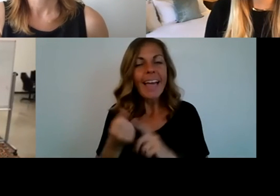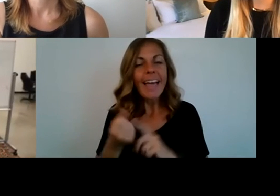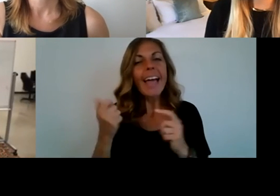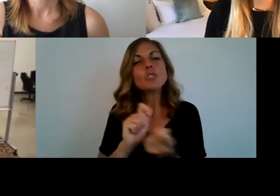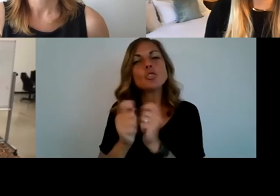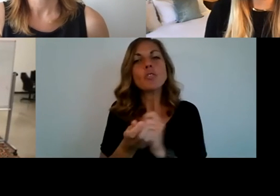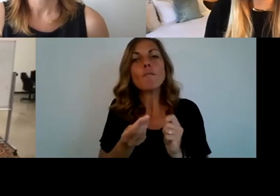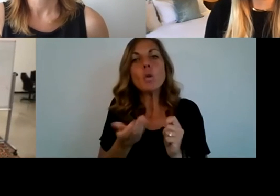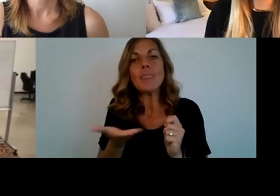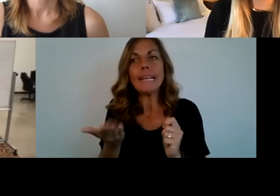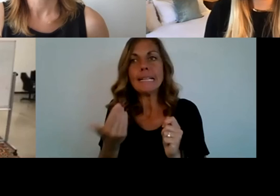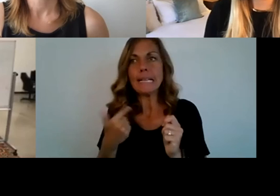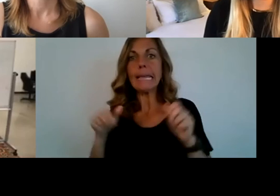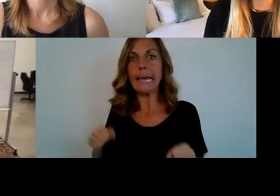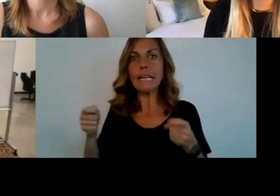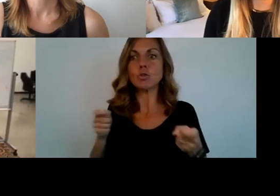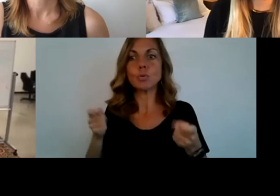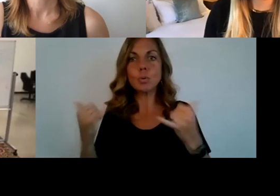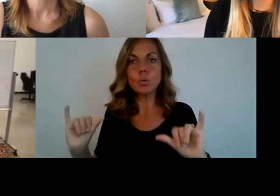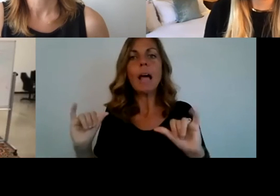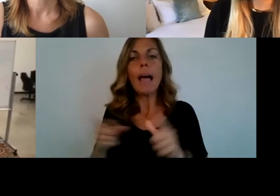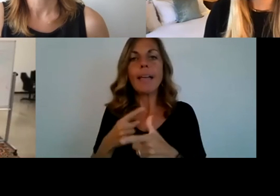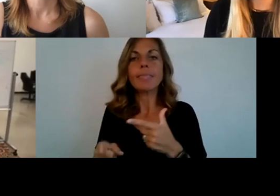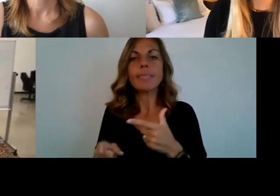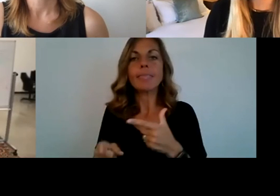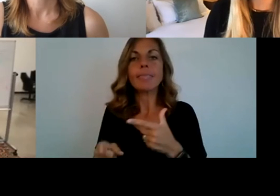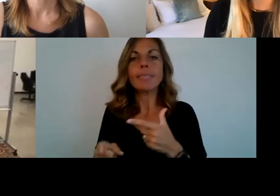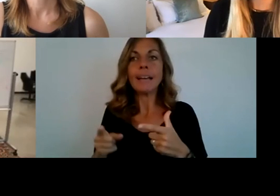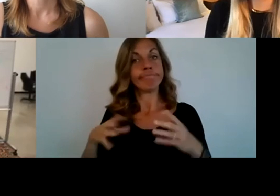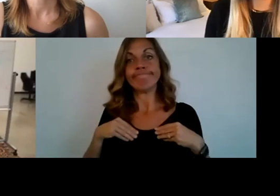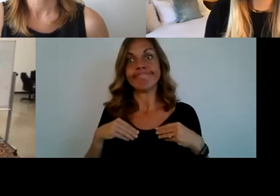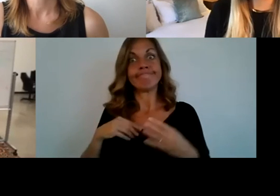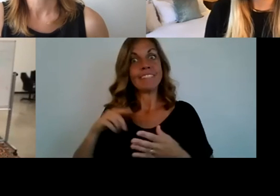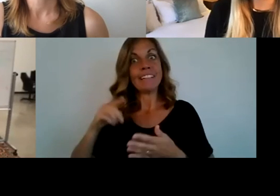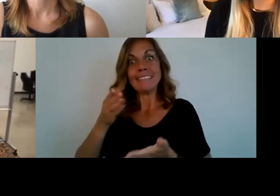were still within her control and accept the things that weren't and process that. But